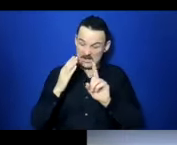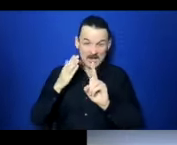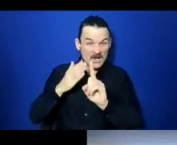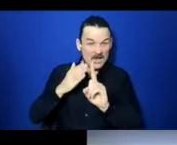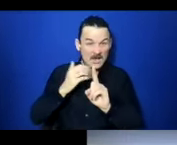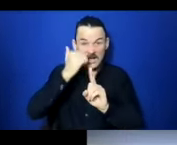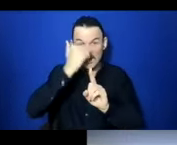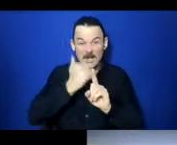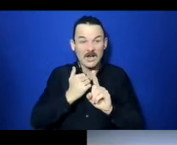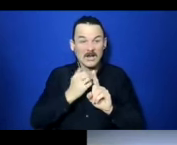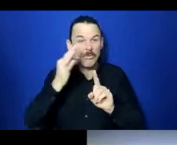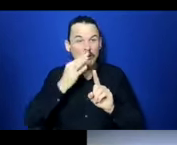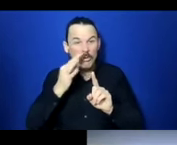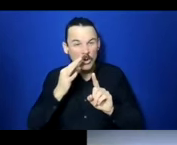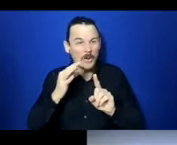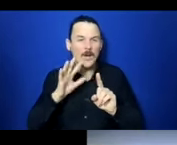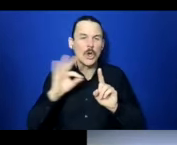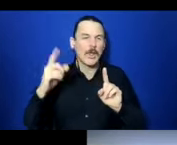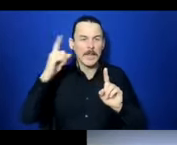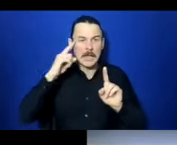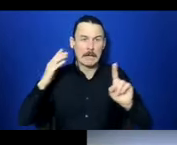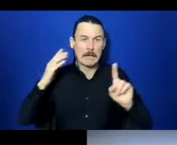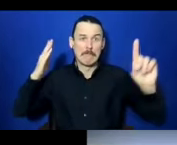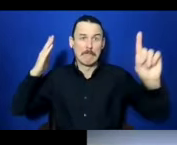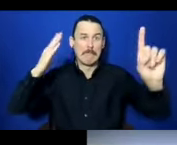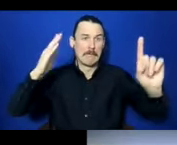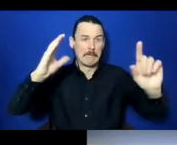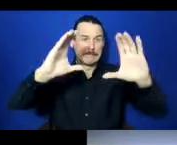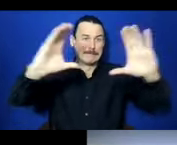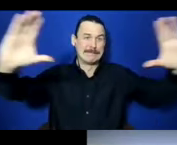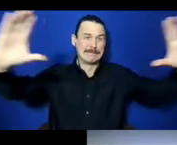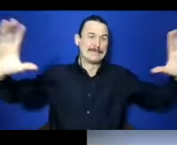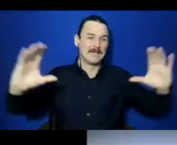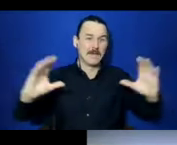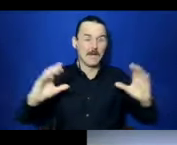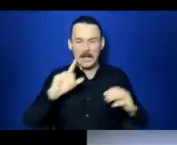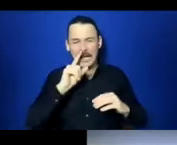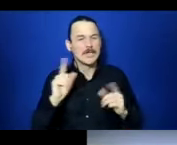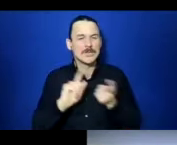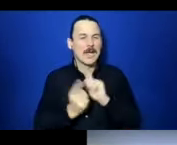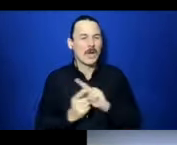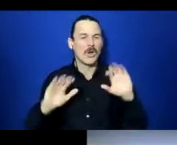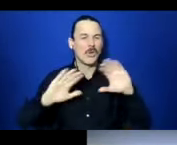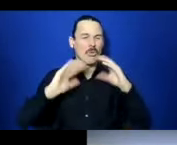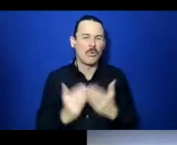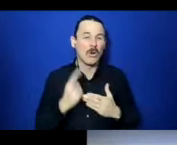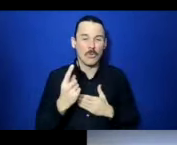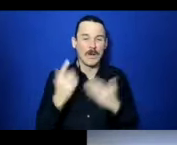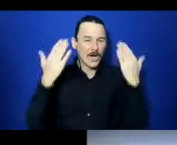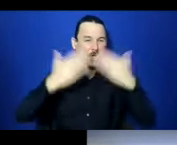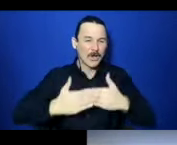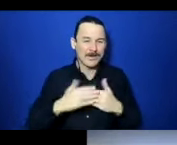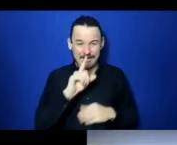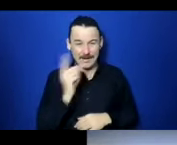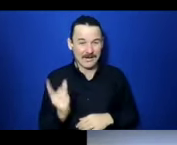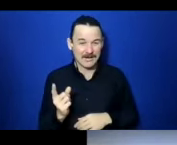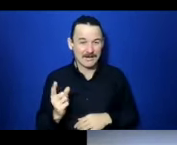you know change the world overnight and it takes many people and it takes many steps to get there.